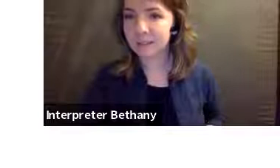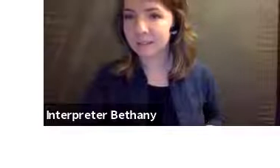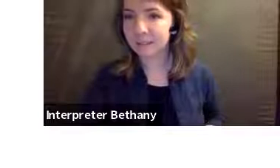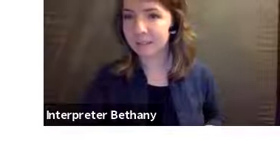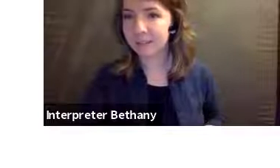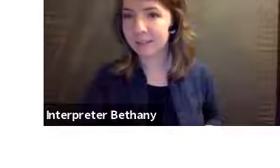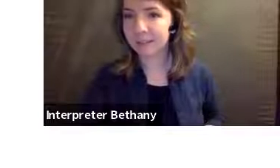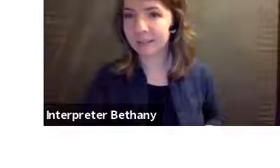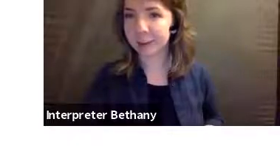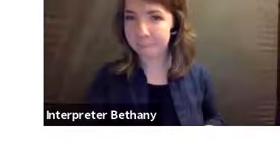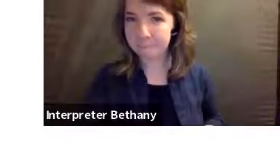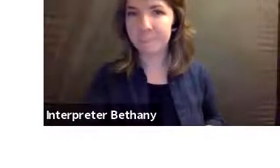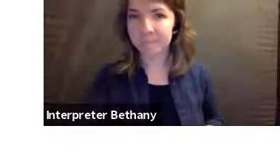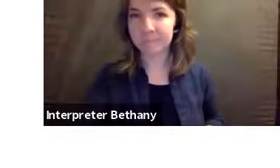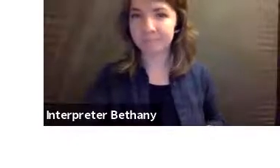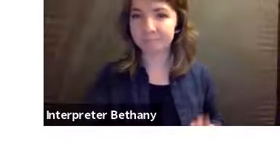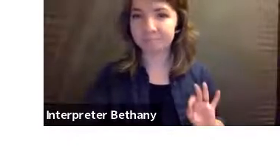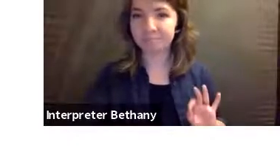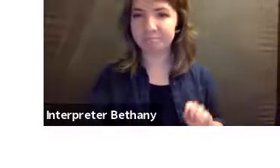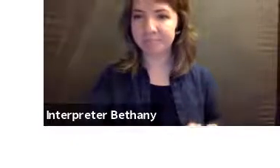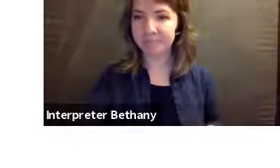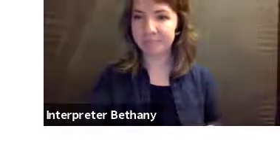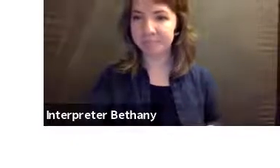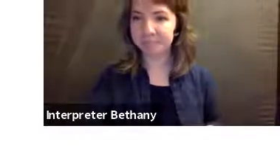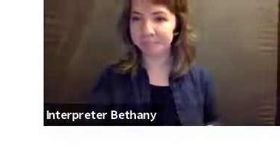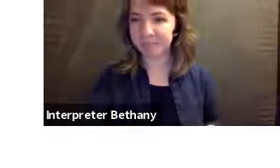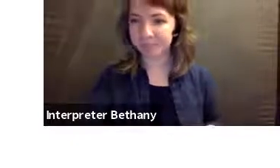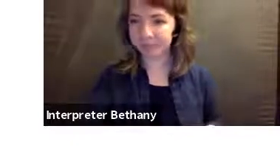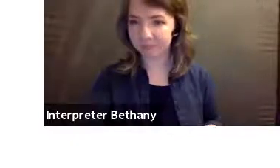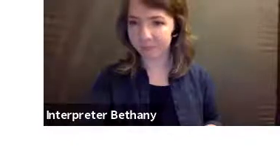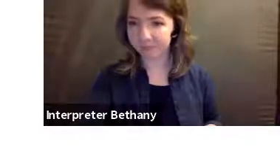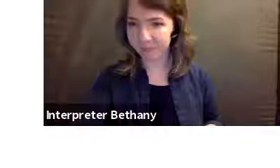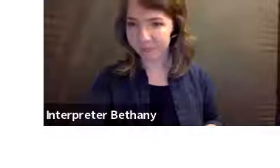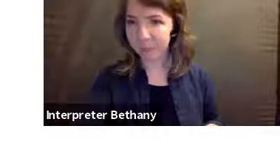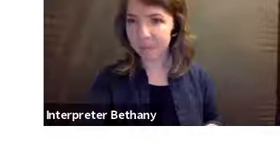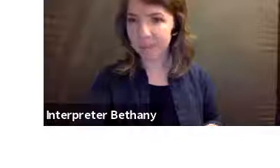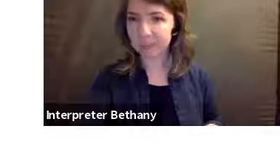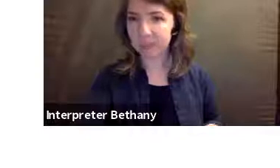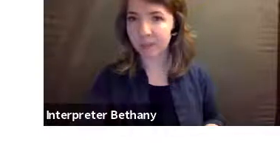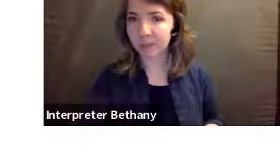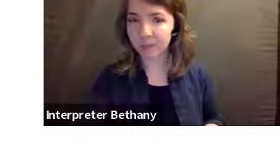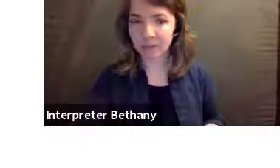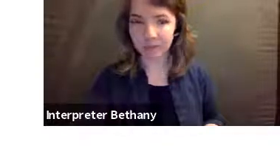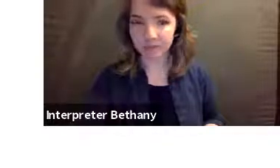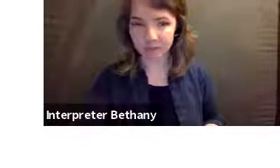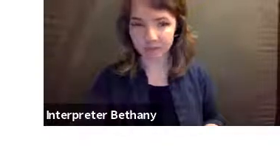Susi Nitzel: Bethany and Gabriella co hosts, then they will be able to take spotlighting themselves. And that's not something we would have to worry about.